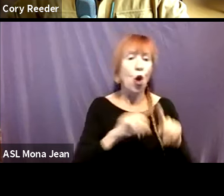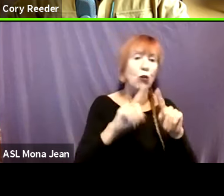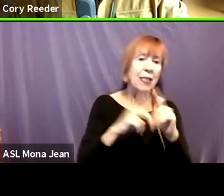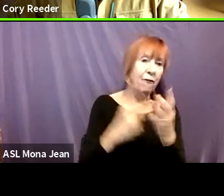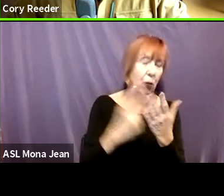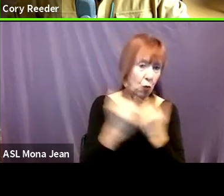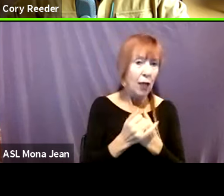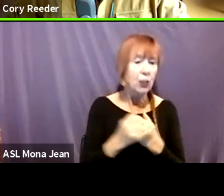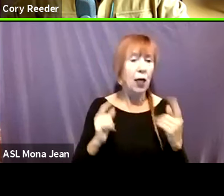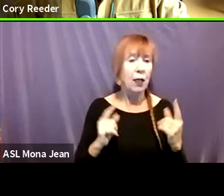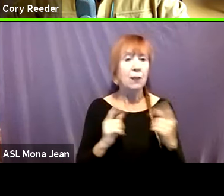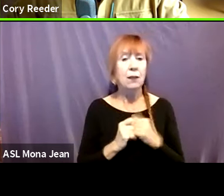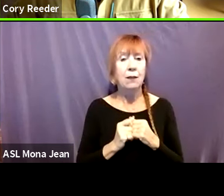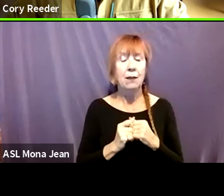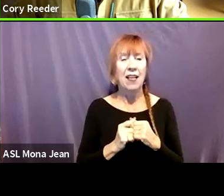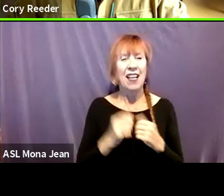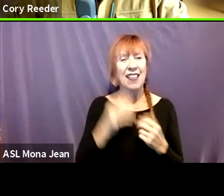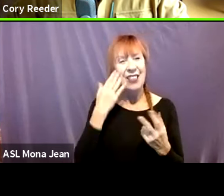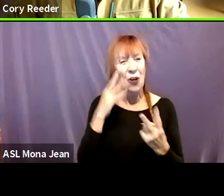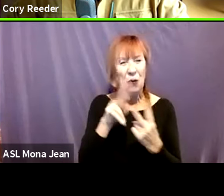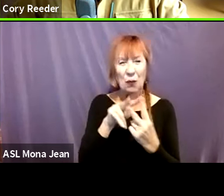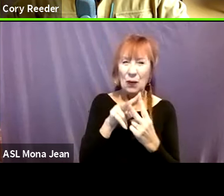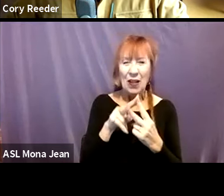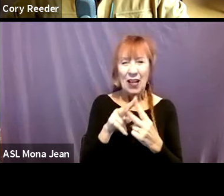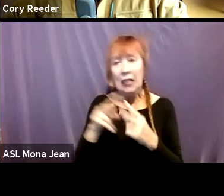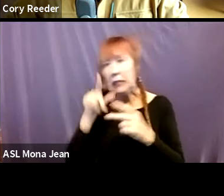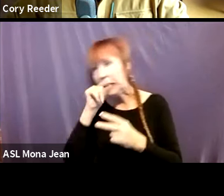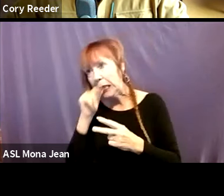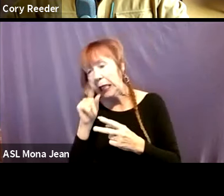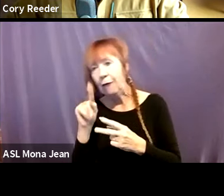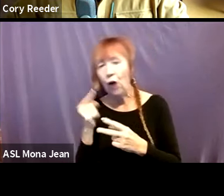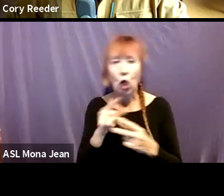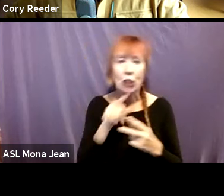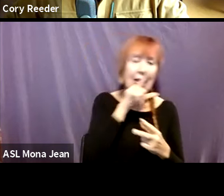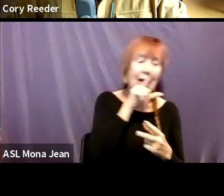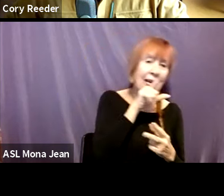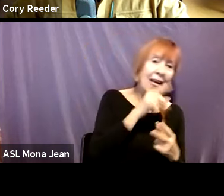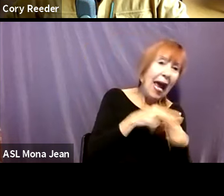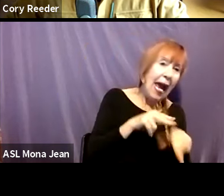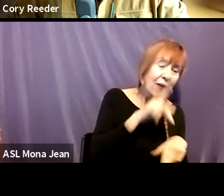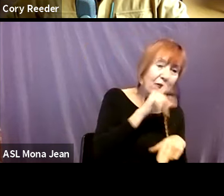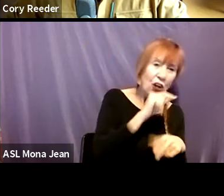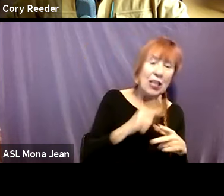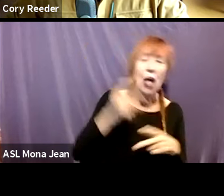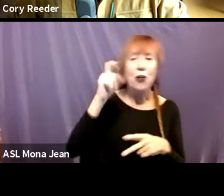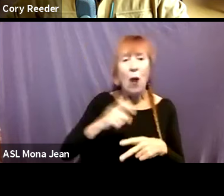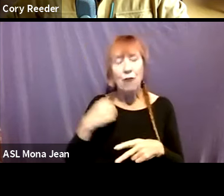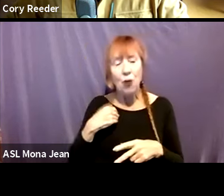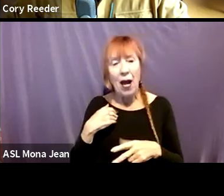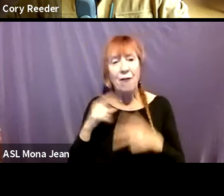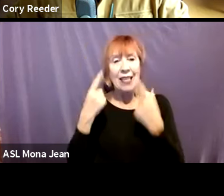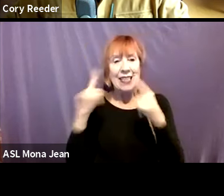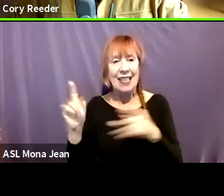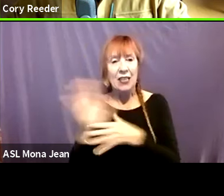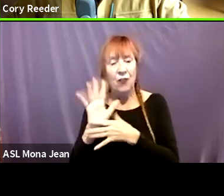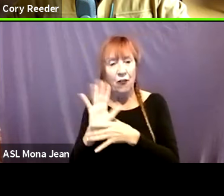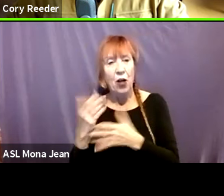Nice. So it's kind of a chicken or the egg first. You know, it's like, "Okay, I had to have a successful film to start pitching stuff". Yeah.